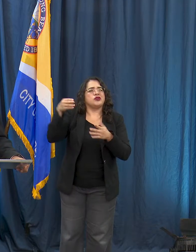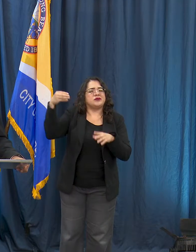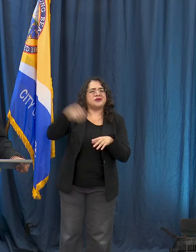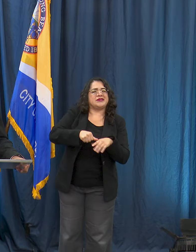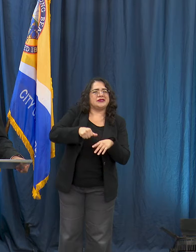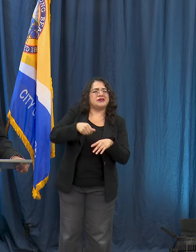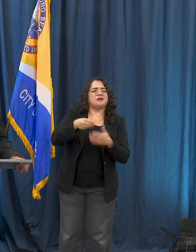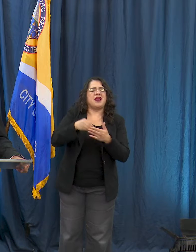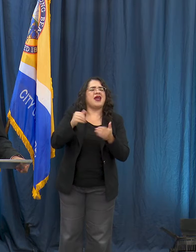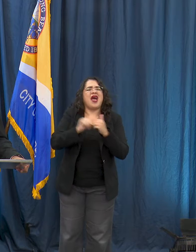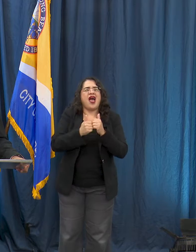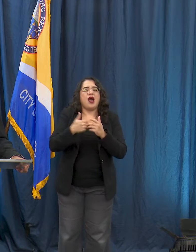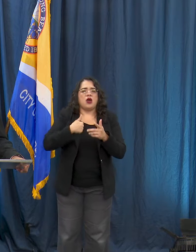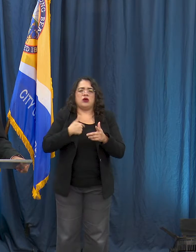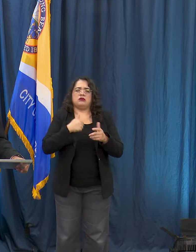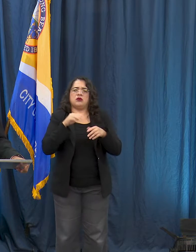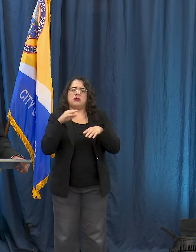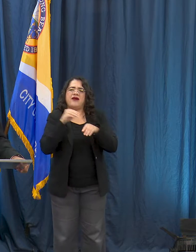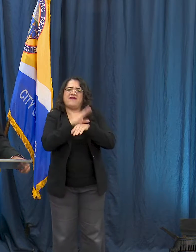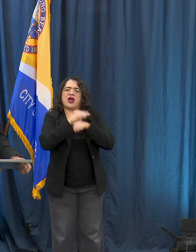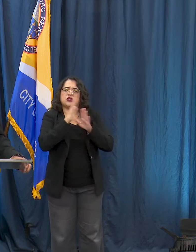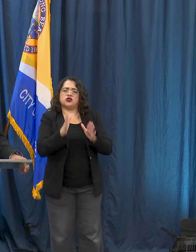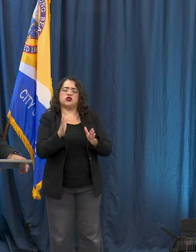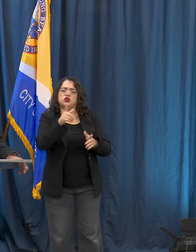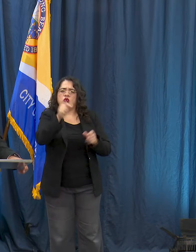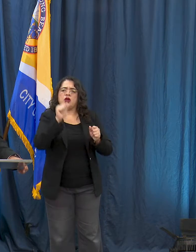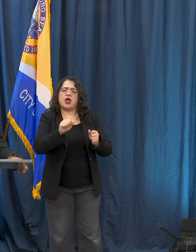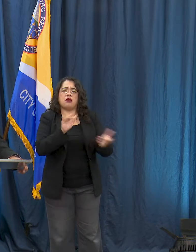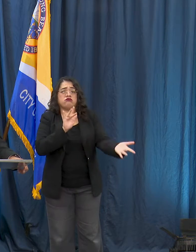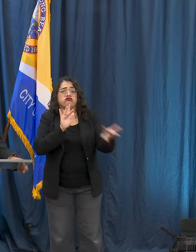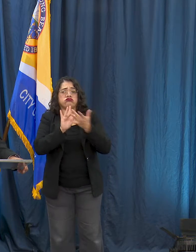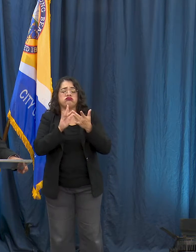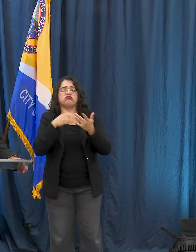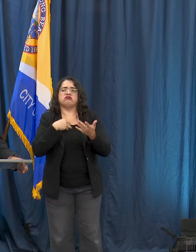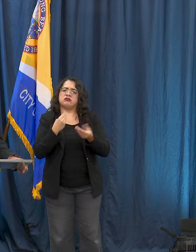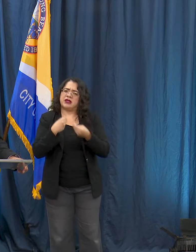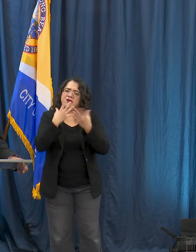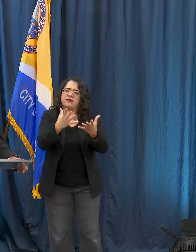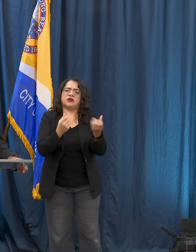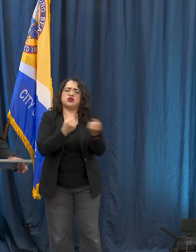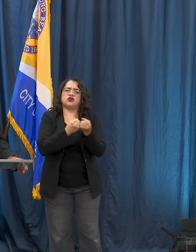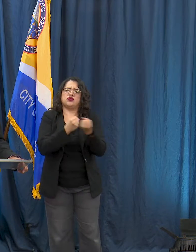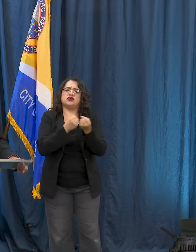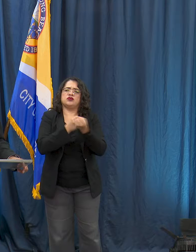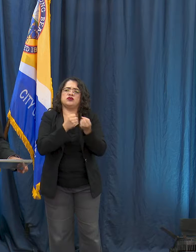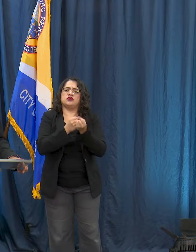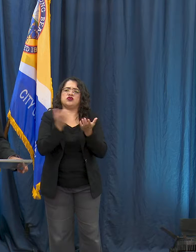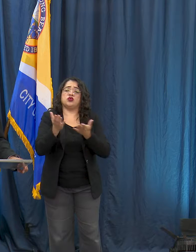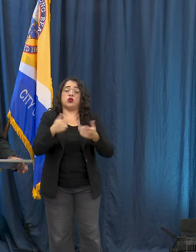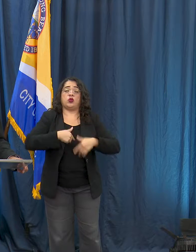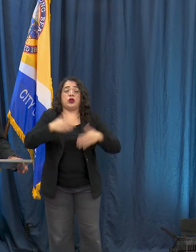as a city, to each and every single small business owner is that we are here for you. We will not